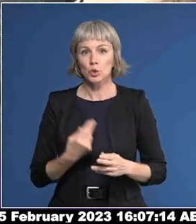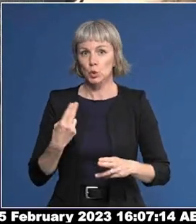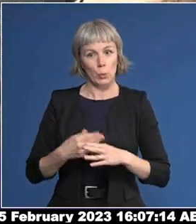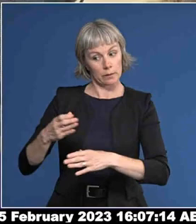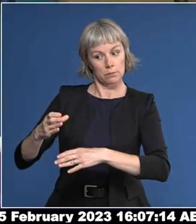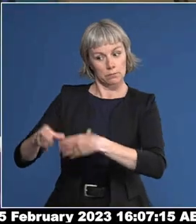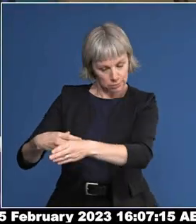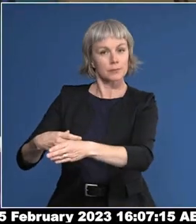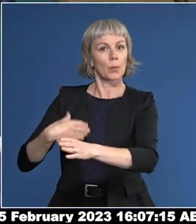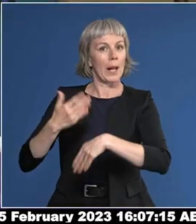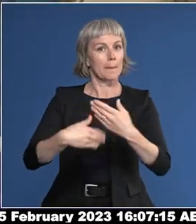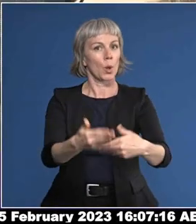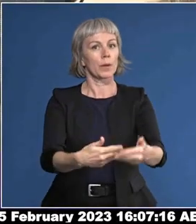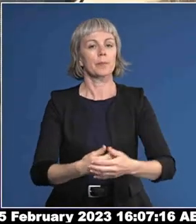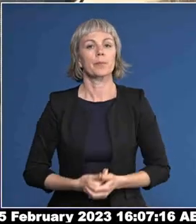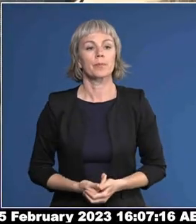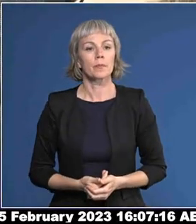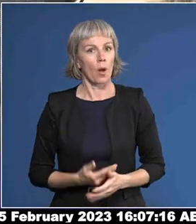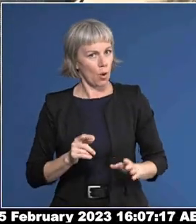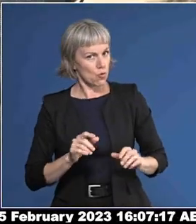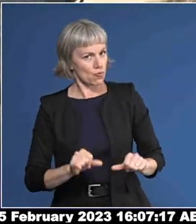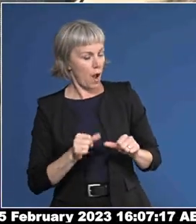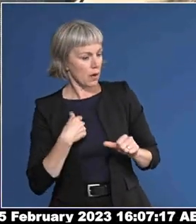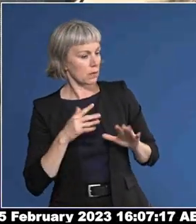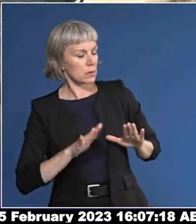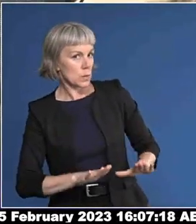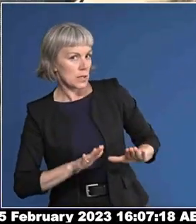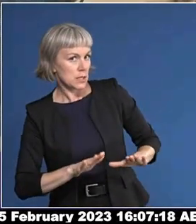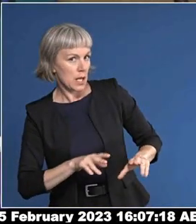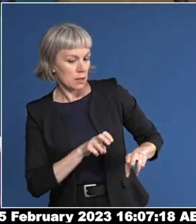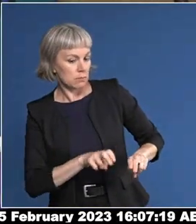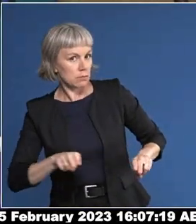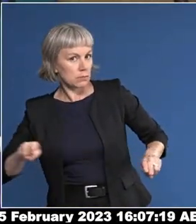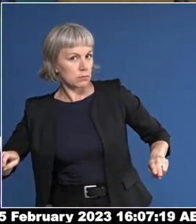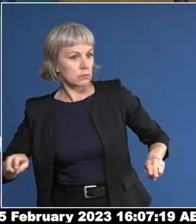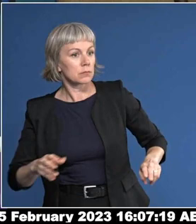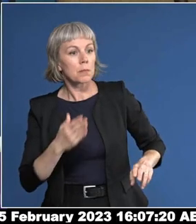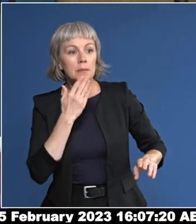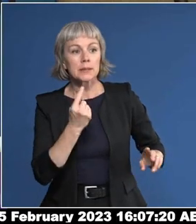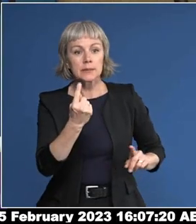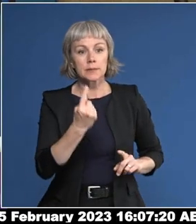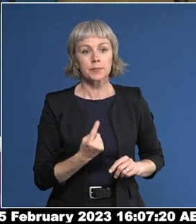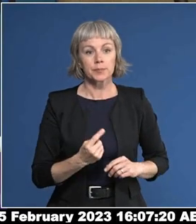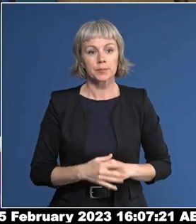All right. Well, in that case, we shall stay where we are. If Ms Harper would be good enough to come forward. Or is it Mr Harper? MS DOWSETT: Mr Harper.